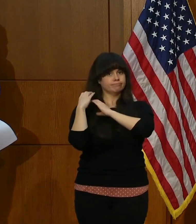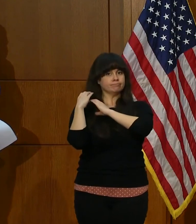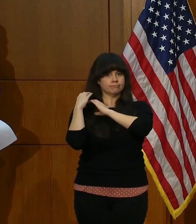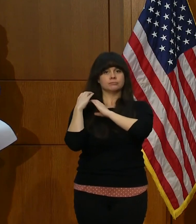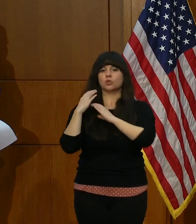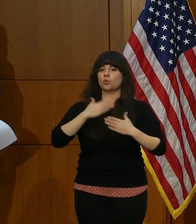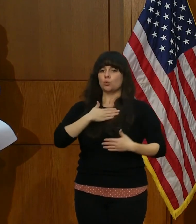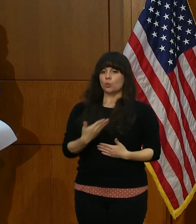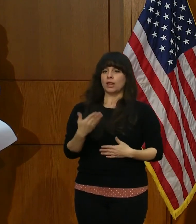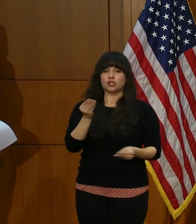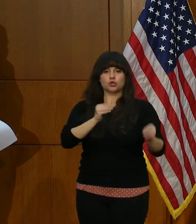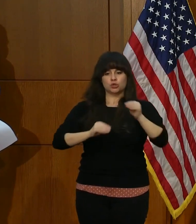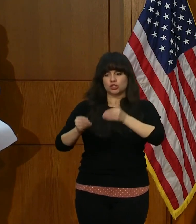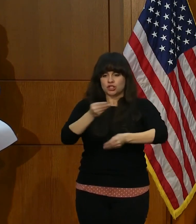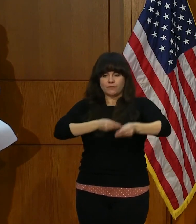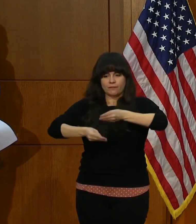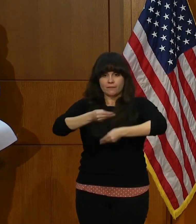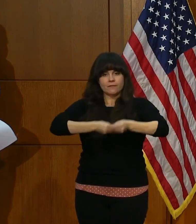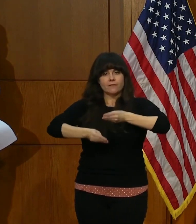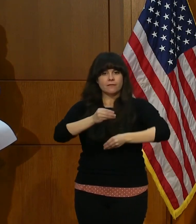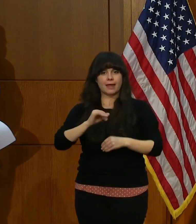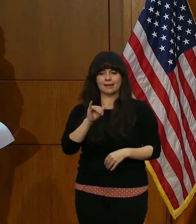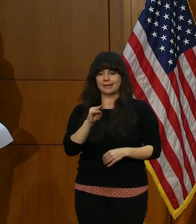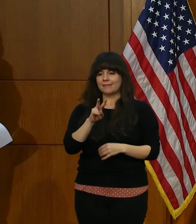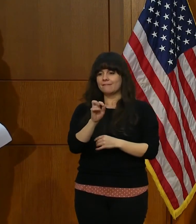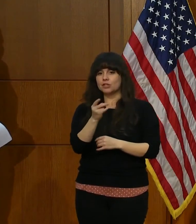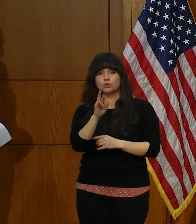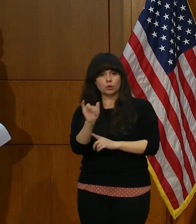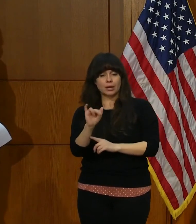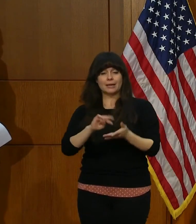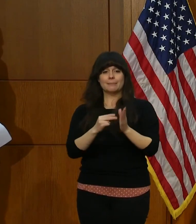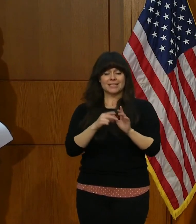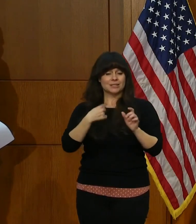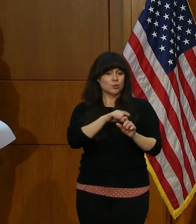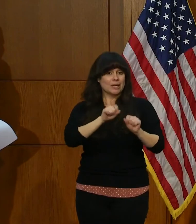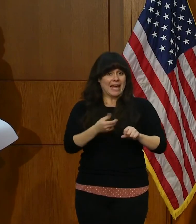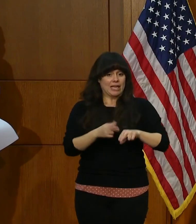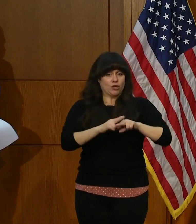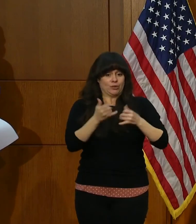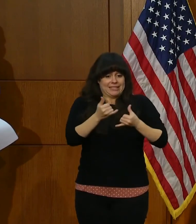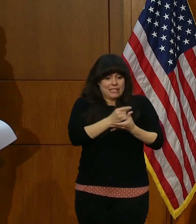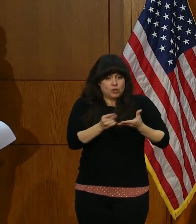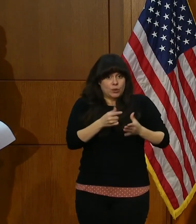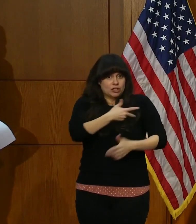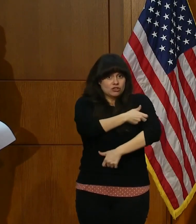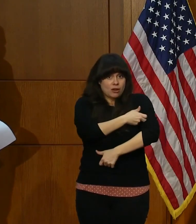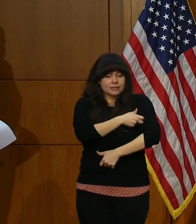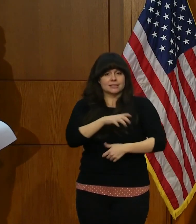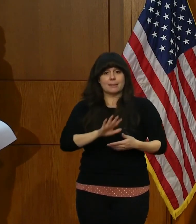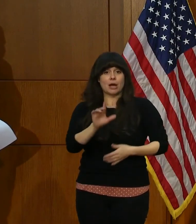HAVE REALLY STEPPED UP. AND I APPRECIATE THAT BY SHIFTING INVENTORY AROUND, WE'RE GOING